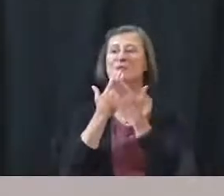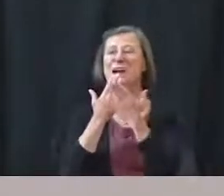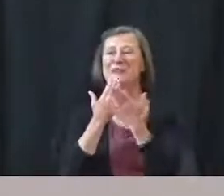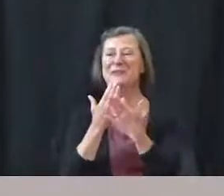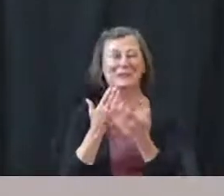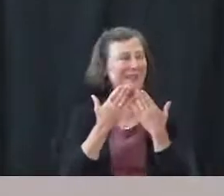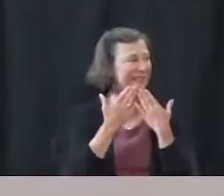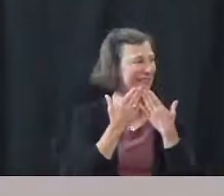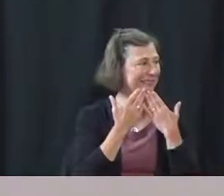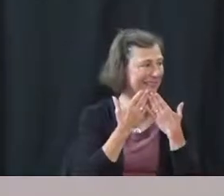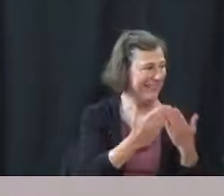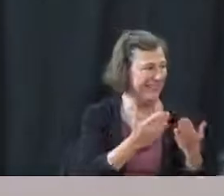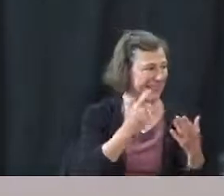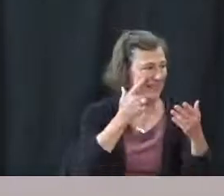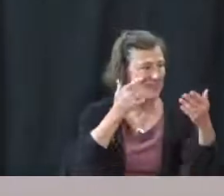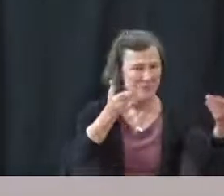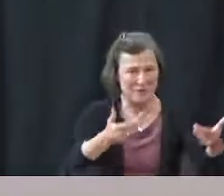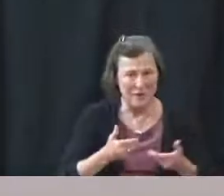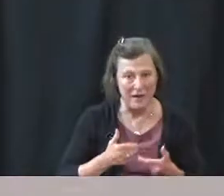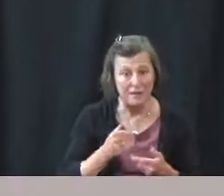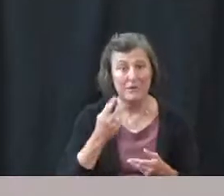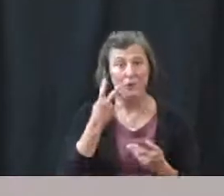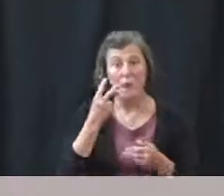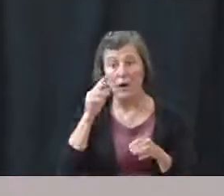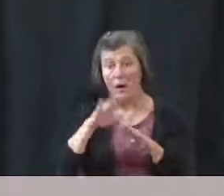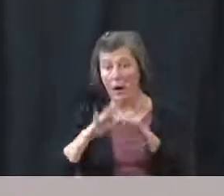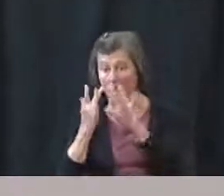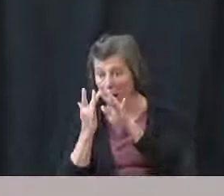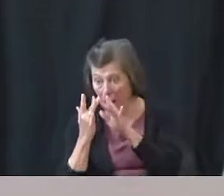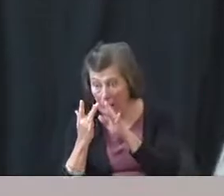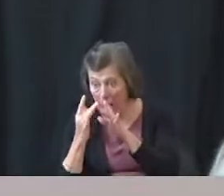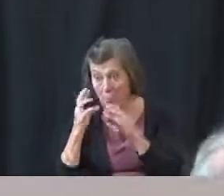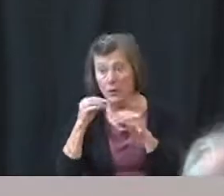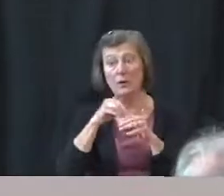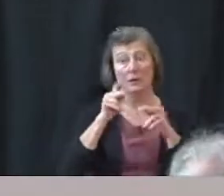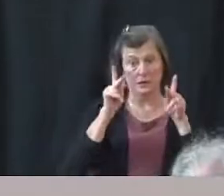Thank you all for being here, whether you're watching online or if you're here in person, you're most welcome.